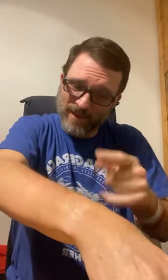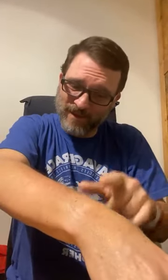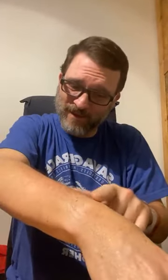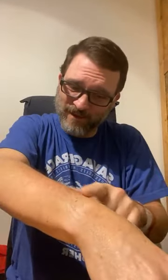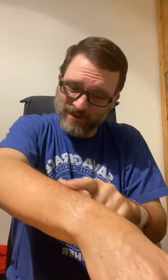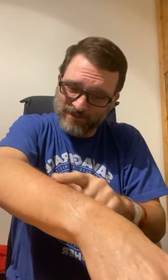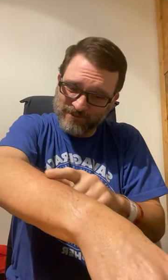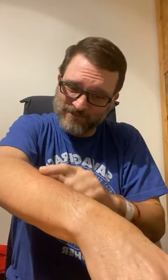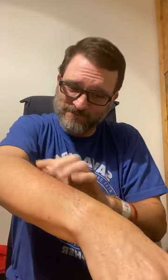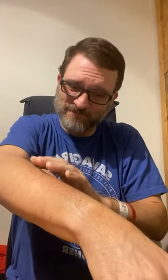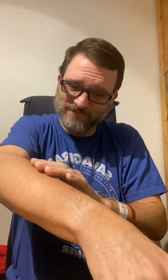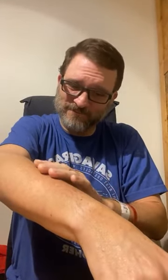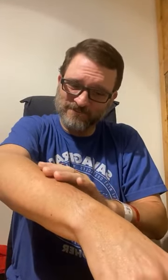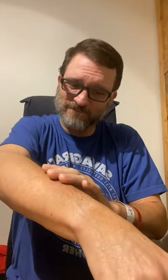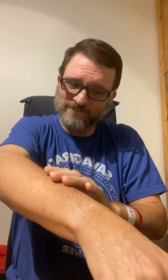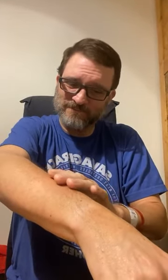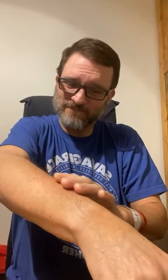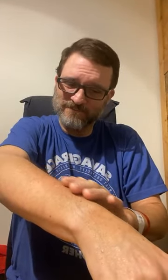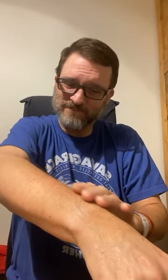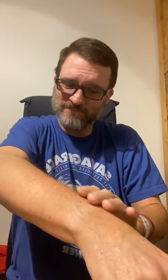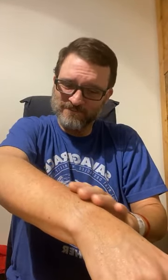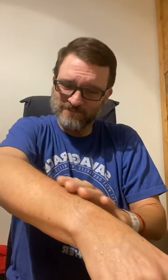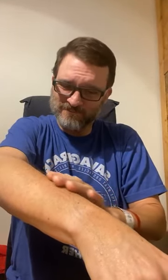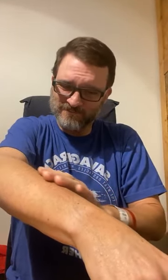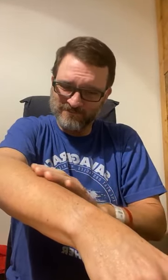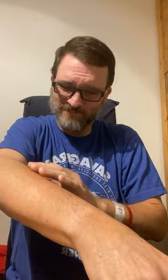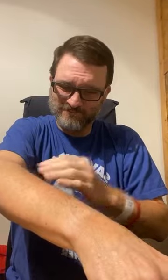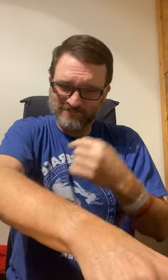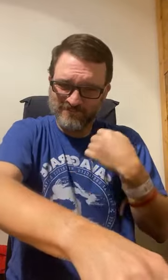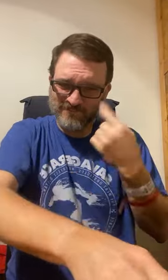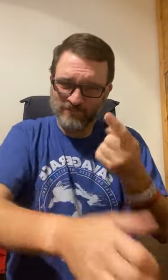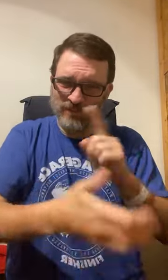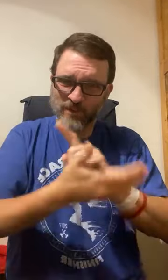I'm still in pain right here